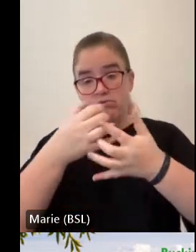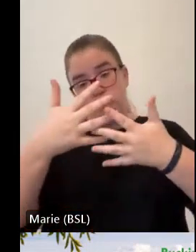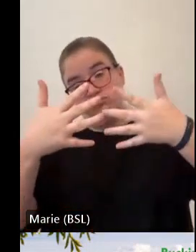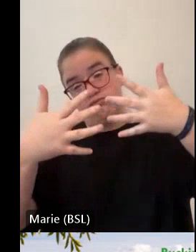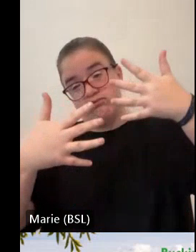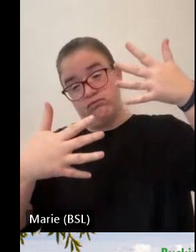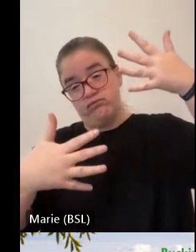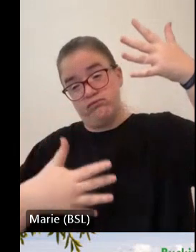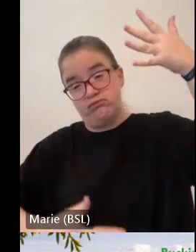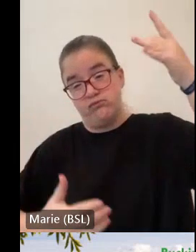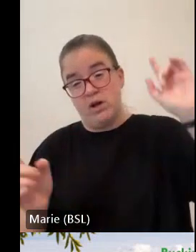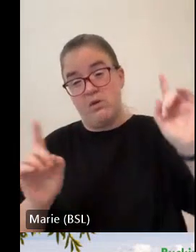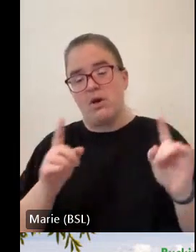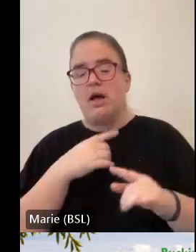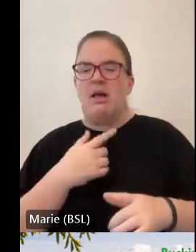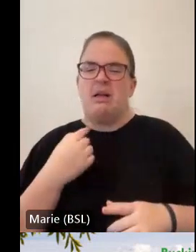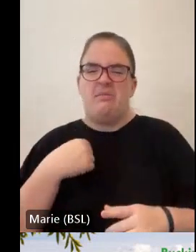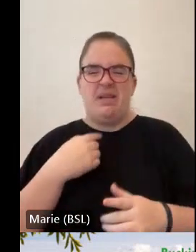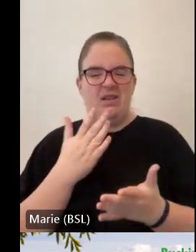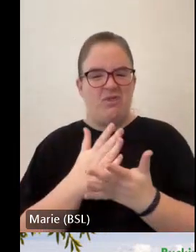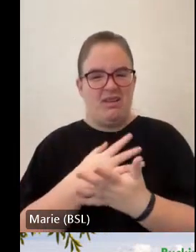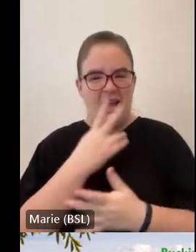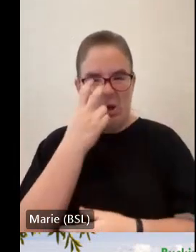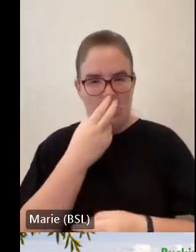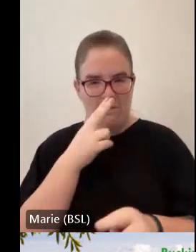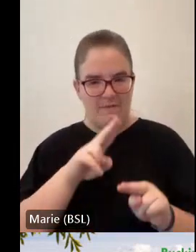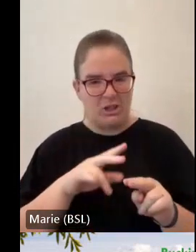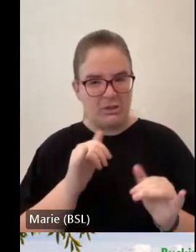probably quite old fashioned using Facebook aren't I, but are